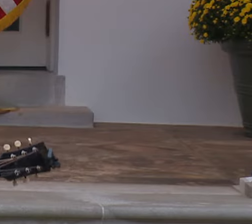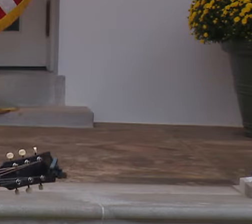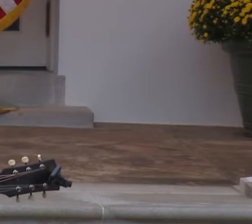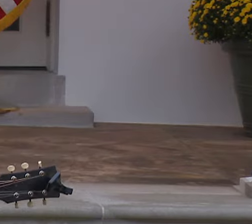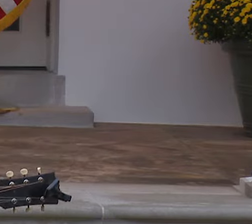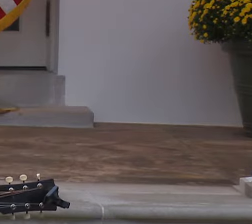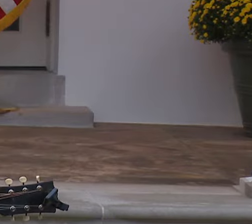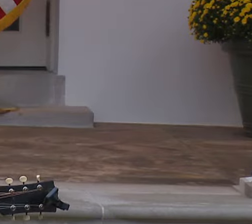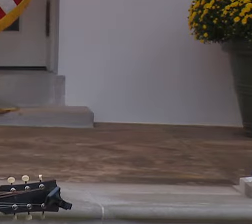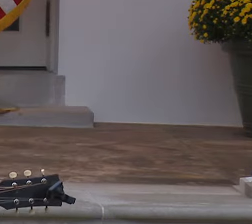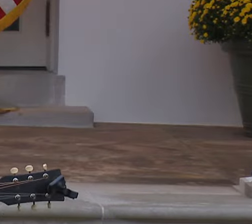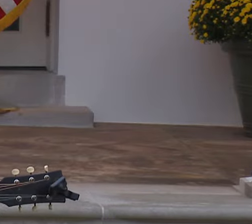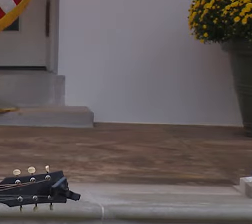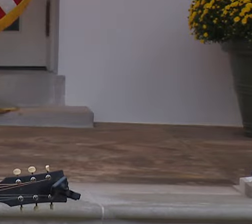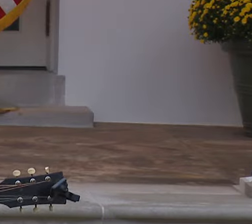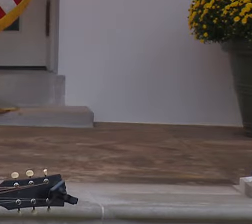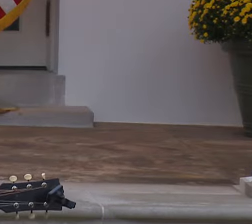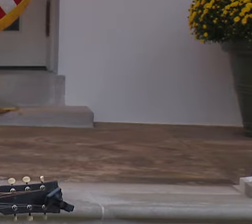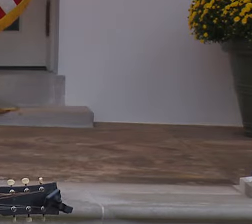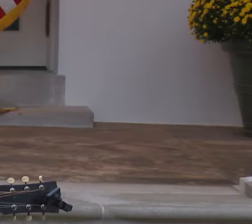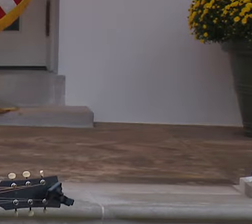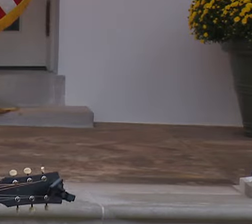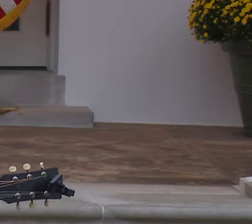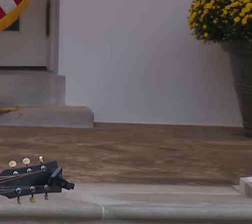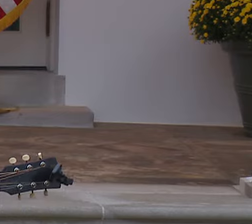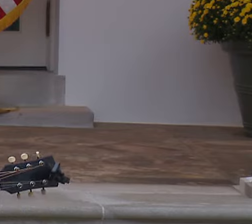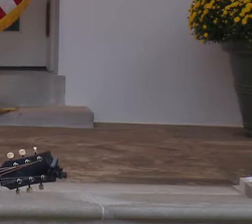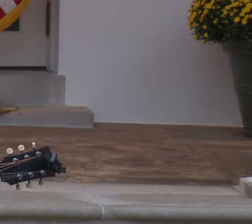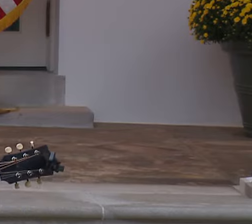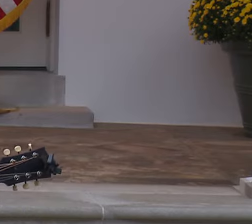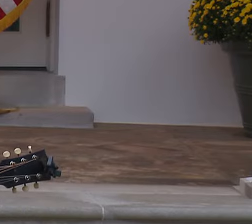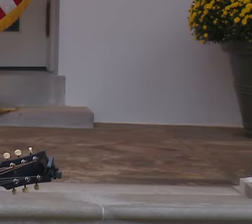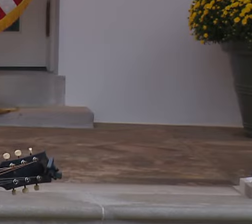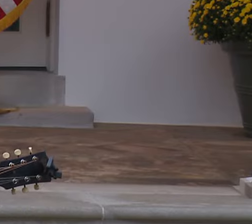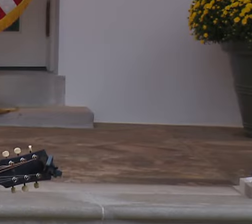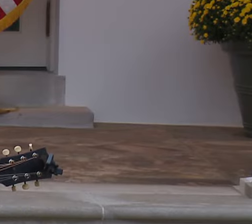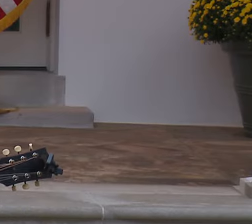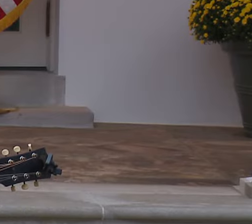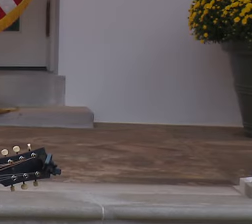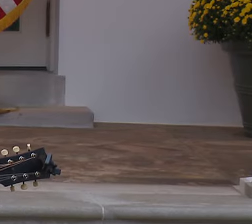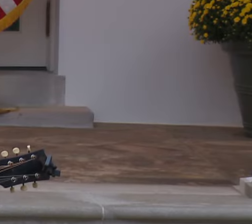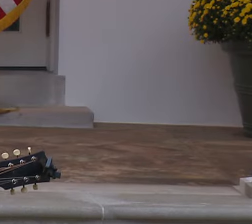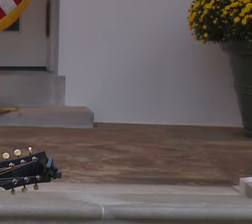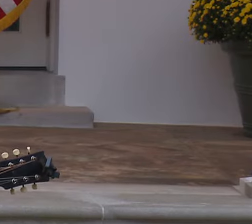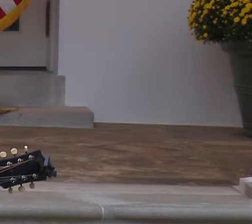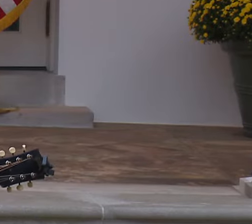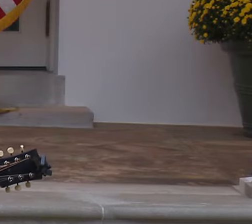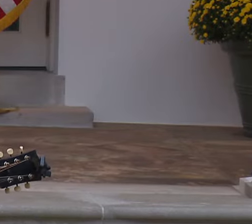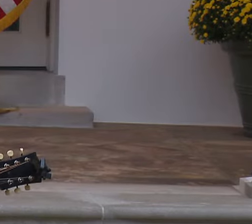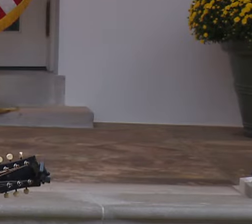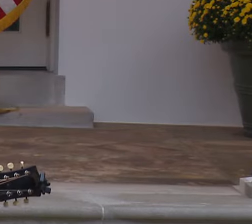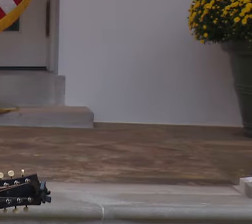It's a really wonderful, inspiring film. I wrote the song for it, and it's called Elsewhere.